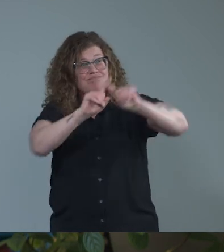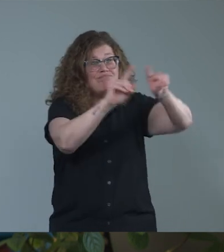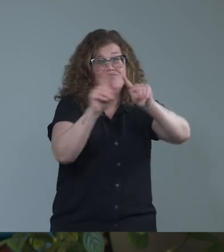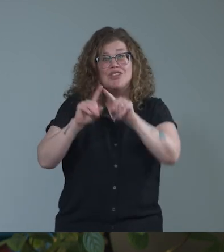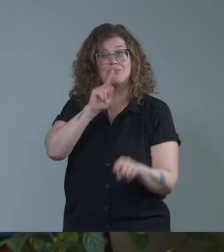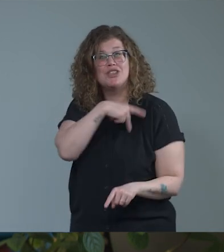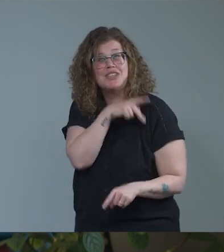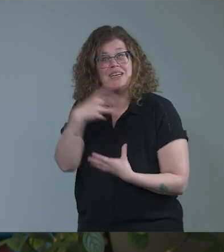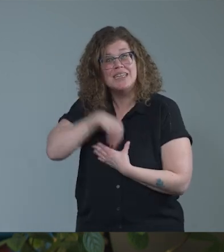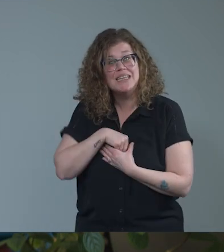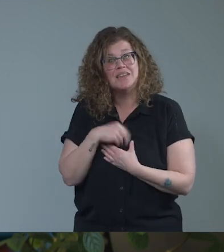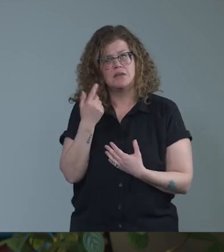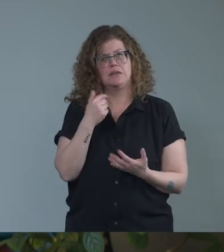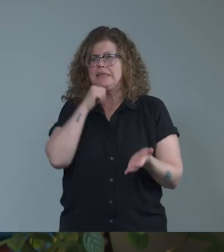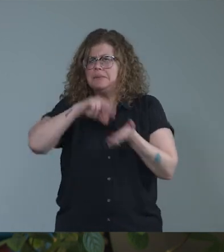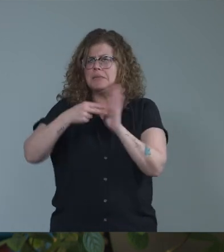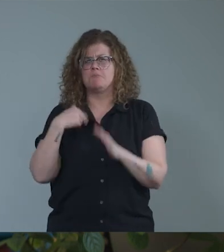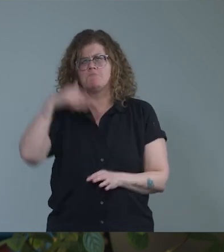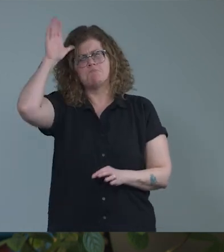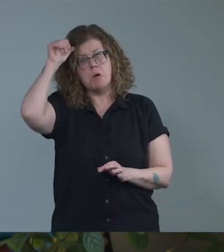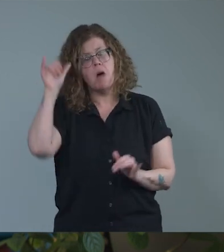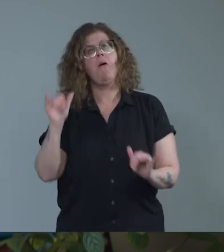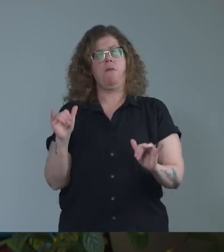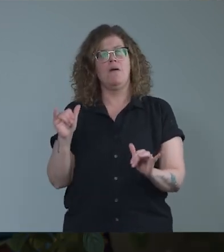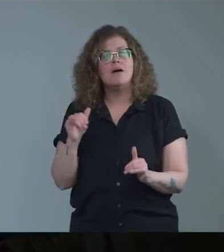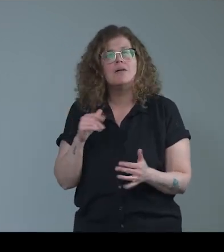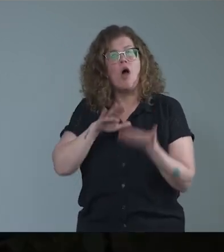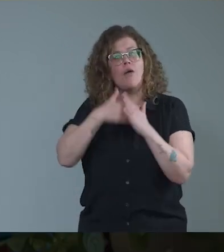So that that part, that opportunity was wonderful.